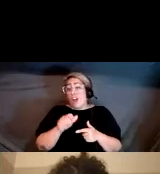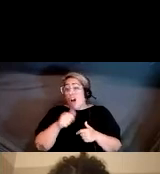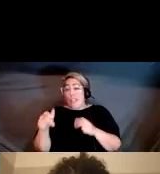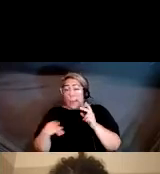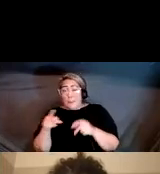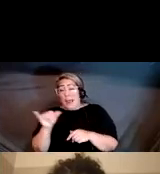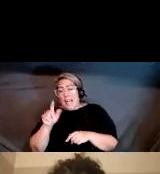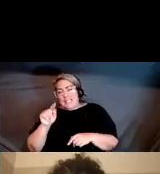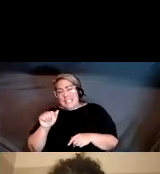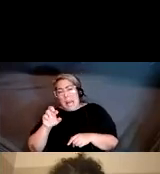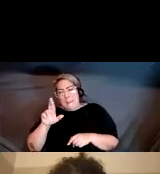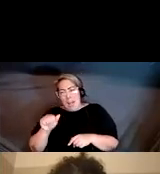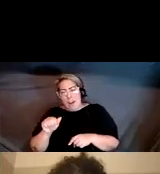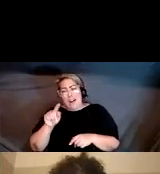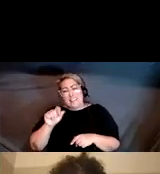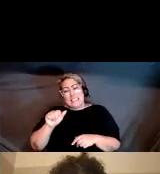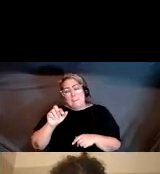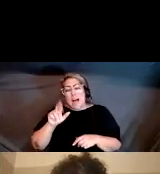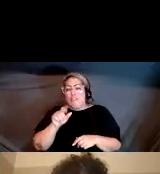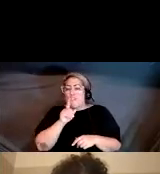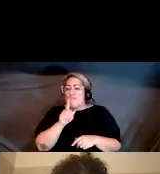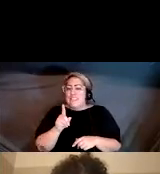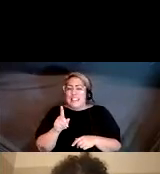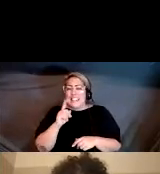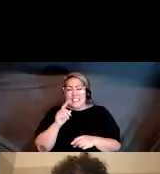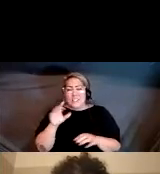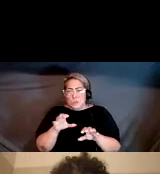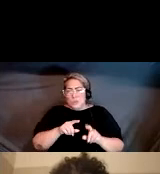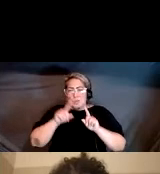like Tamara or much better getting into lobbying of things.